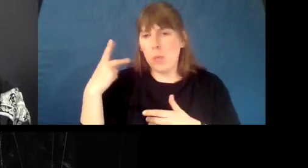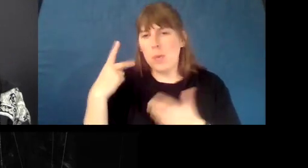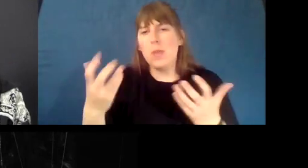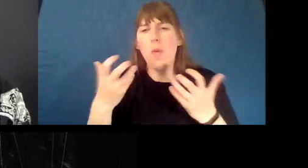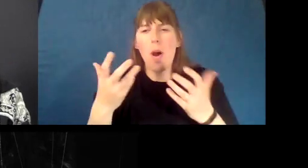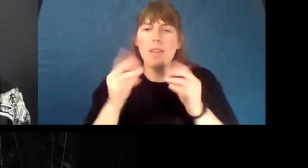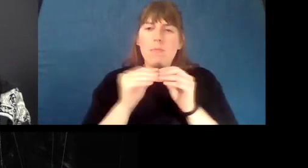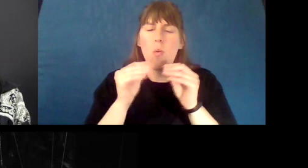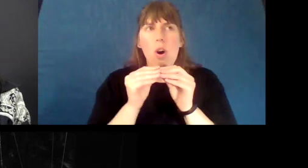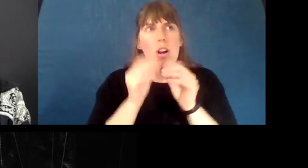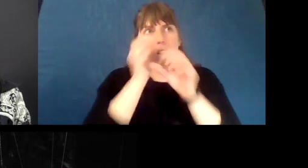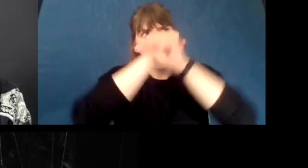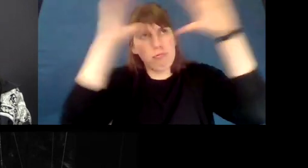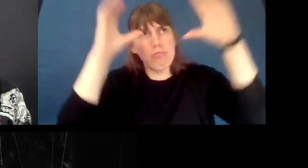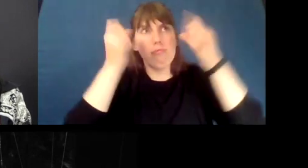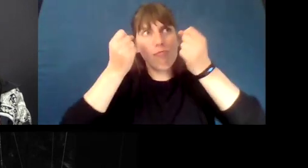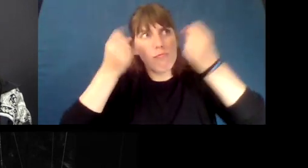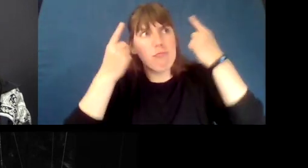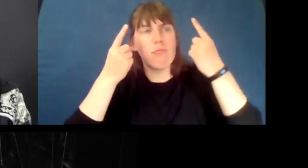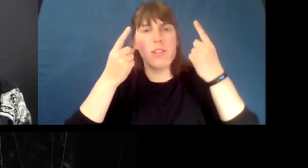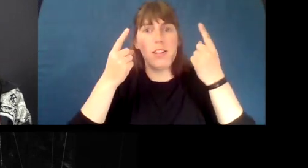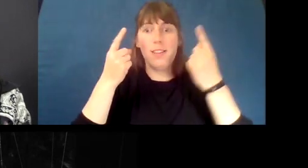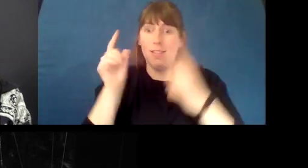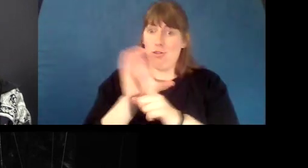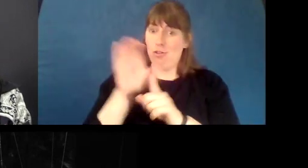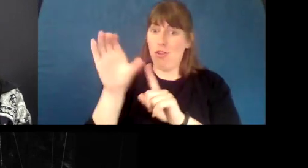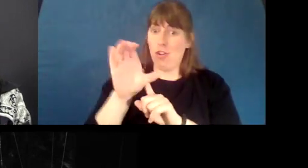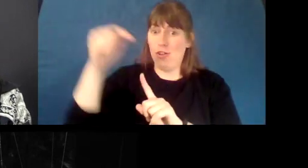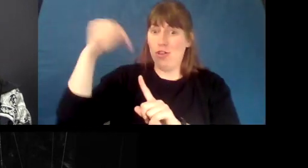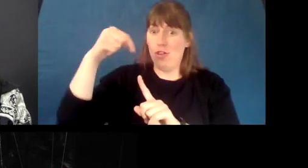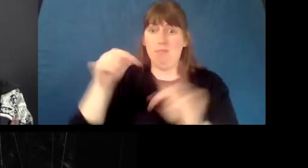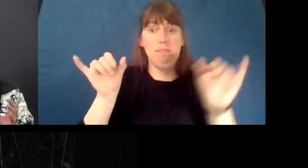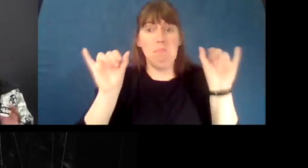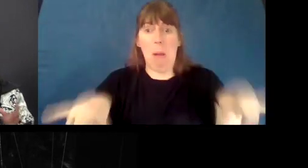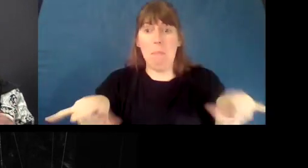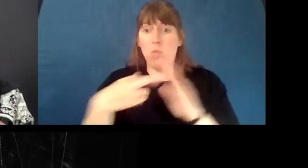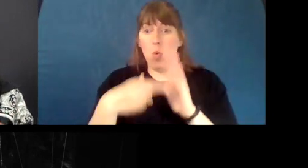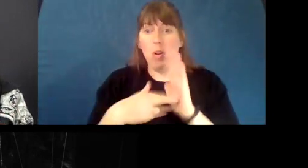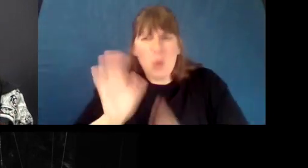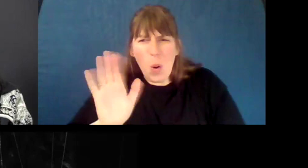and to show that culture is not a static set of rules. It is informed by the past,